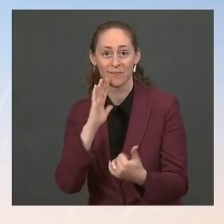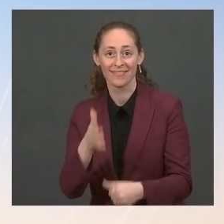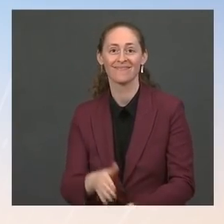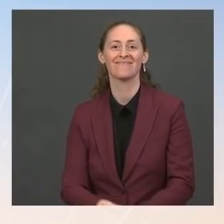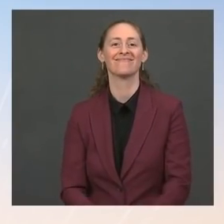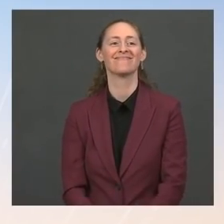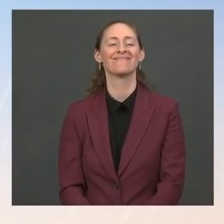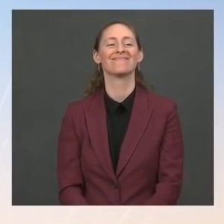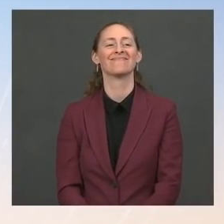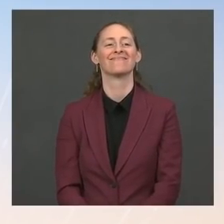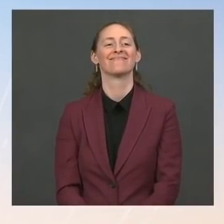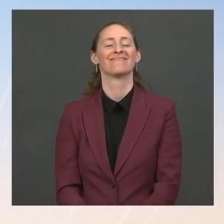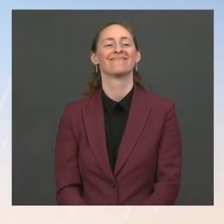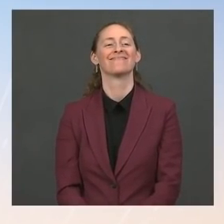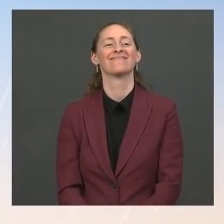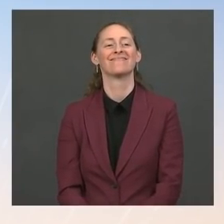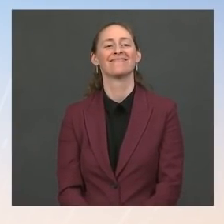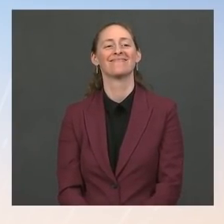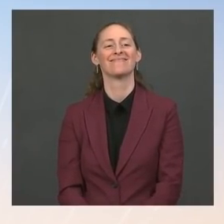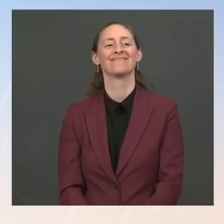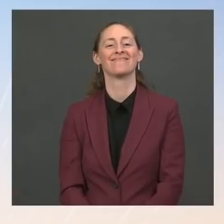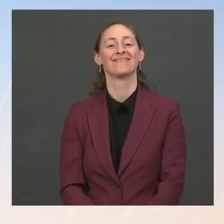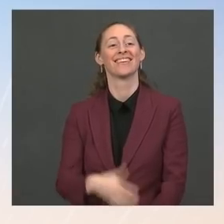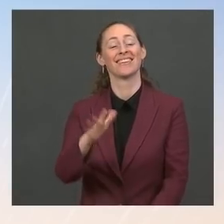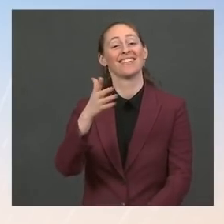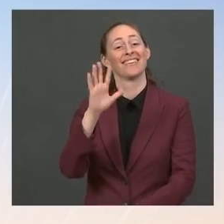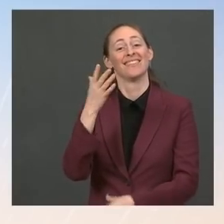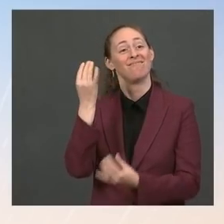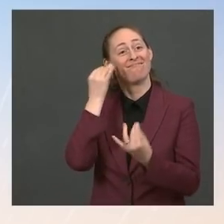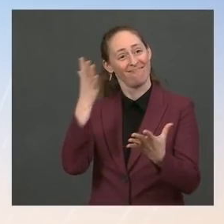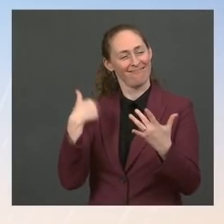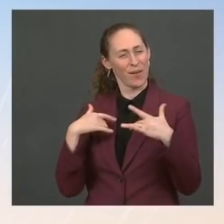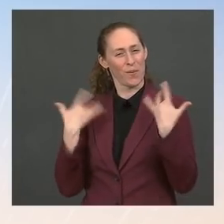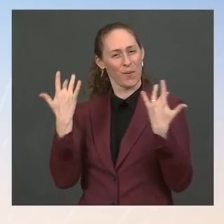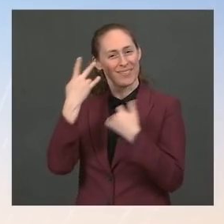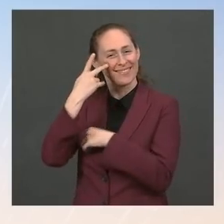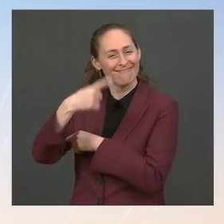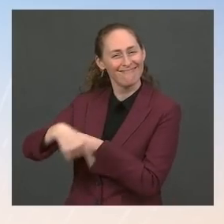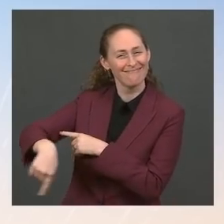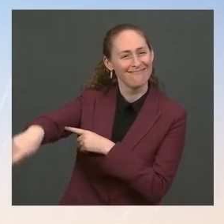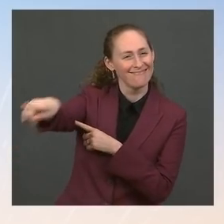First, let me say it's great to be back with all of you, although as a longtime hater of heels, I do miss my slippers, so --